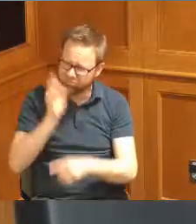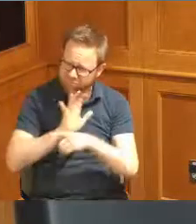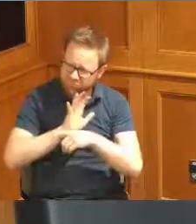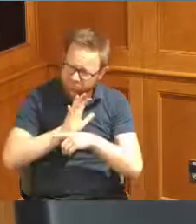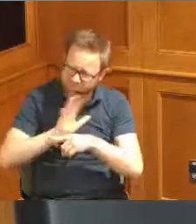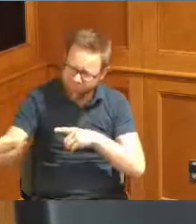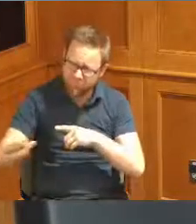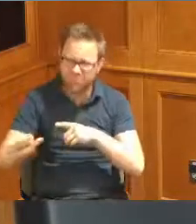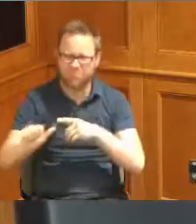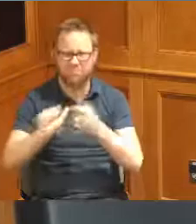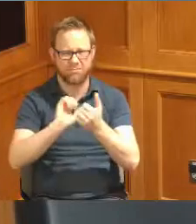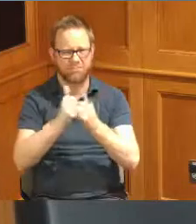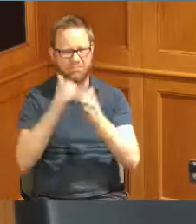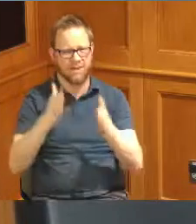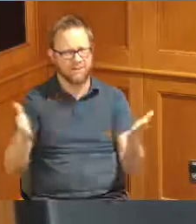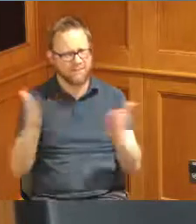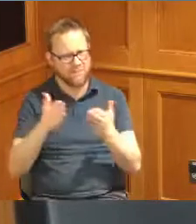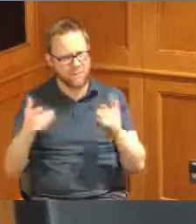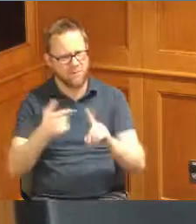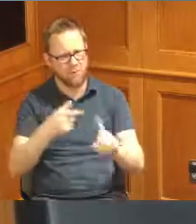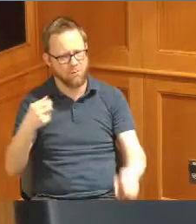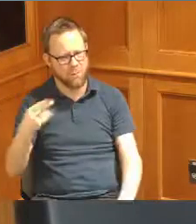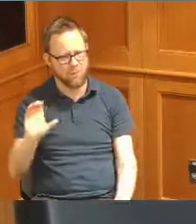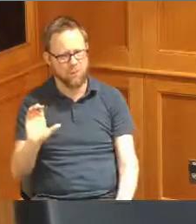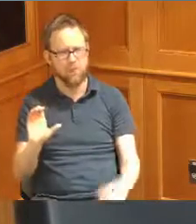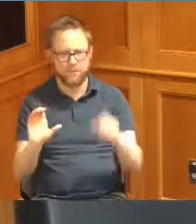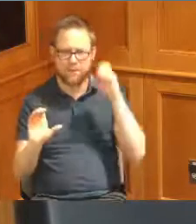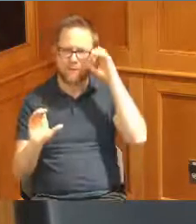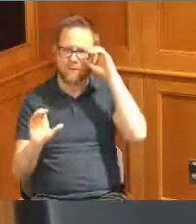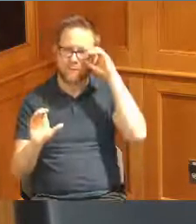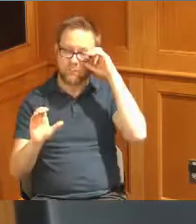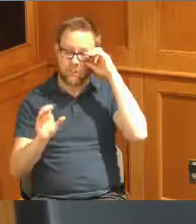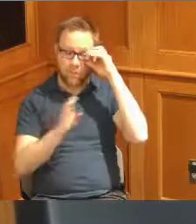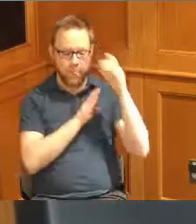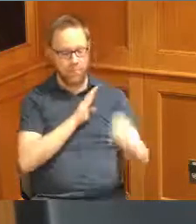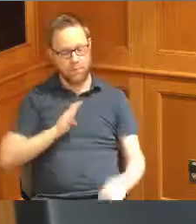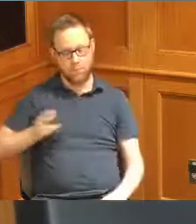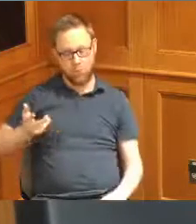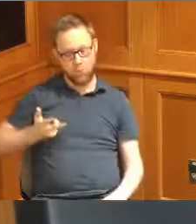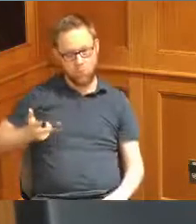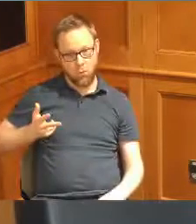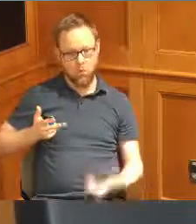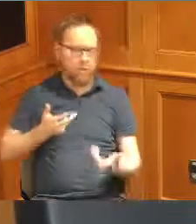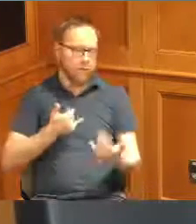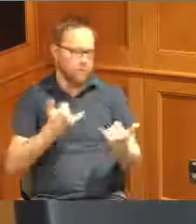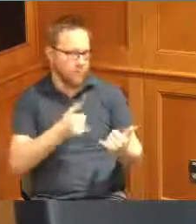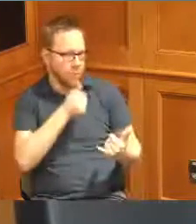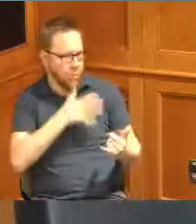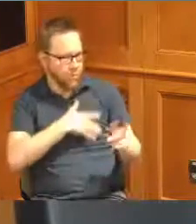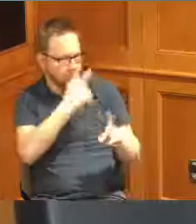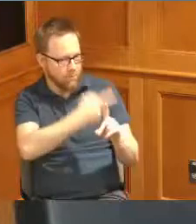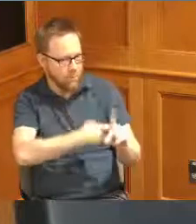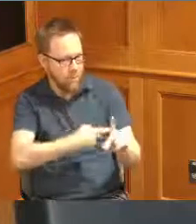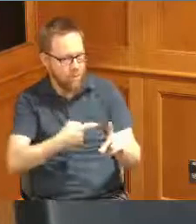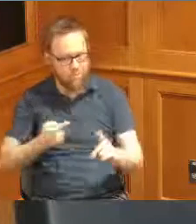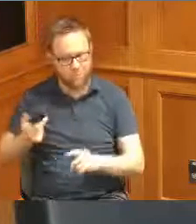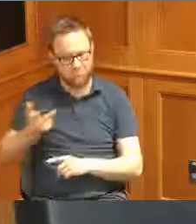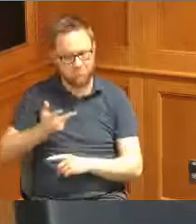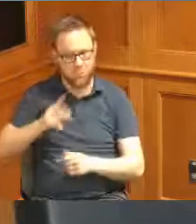come out of Hamilton County we are the Board we this is women's month we're the first elected